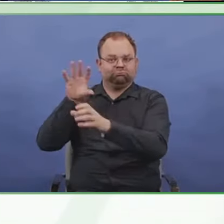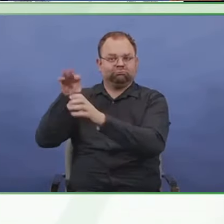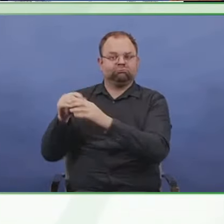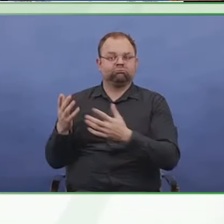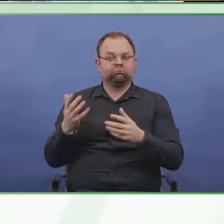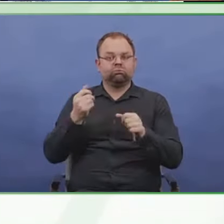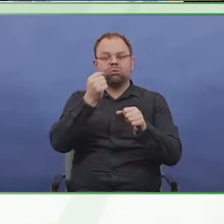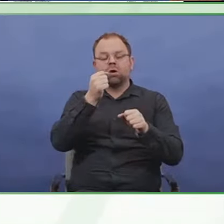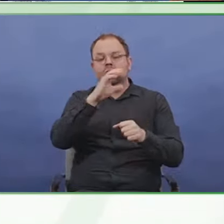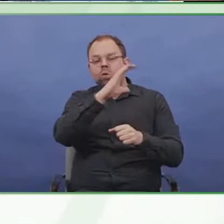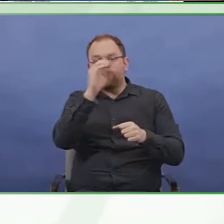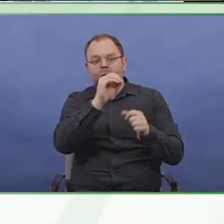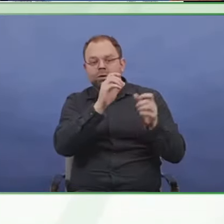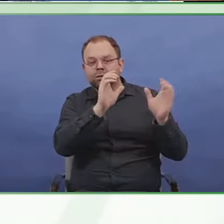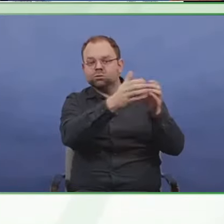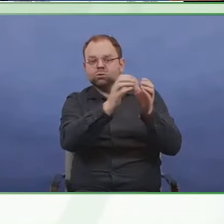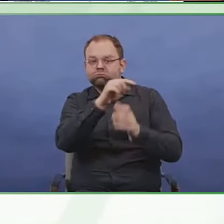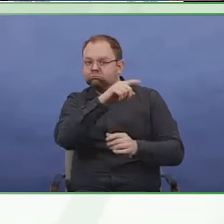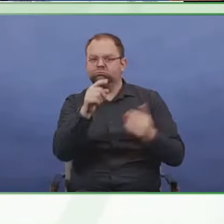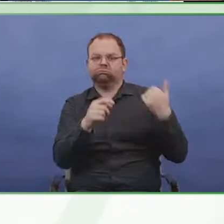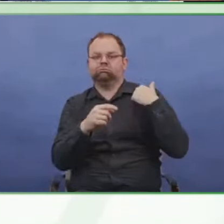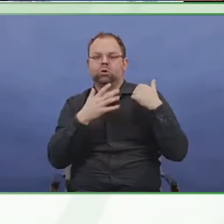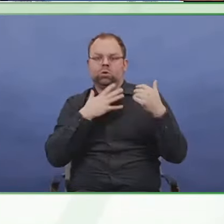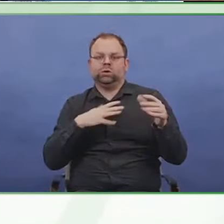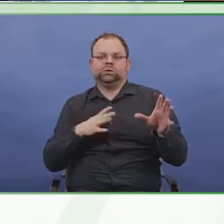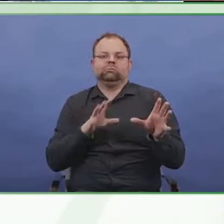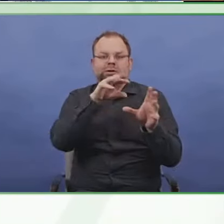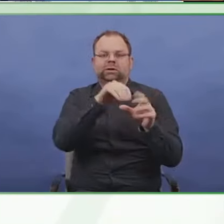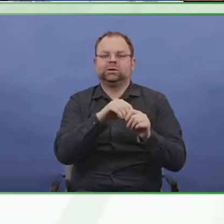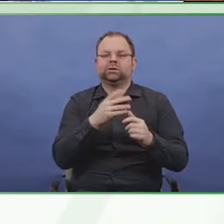a disability, and what you do, and I love this, you can identify by